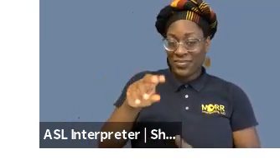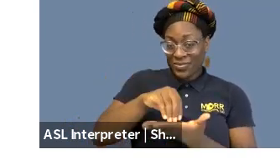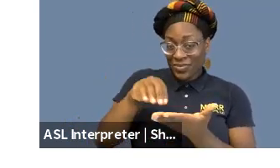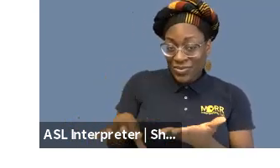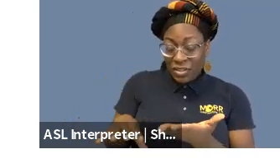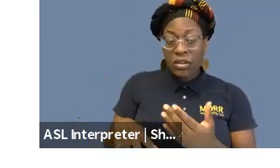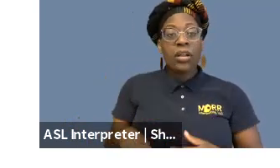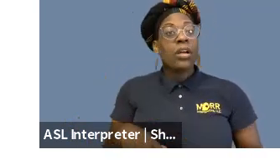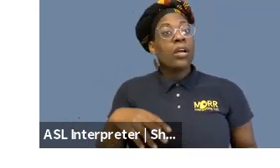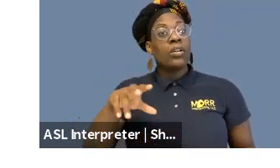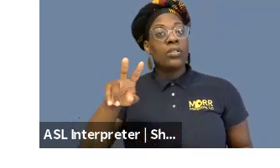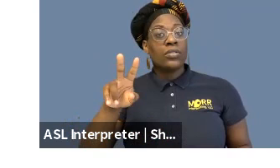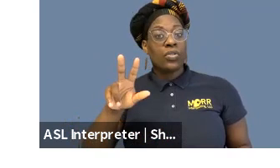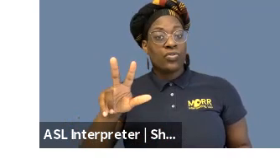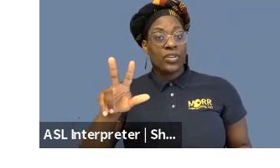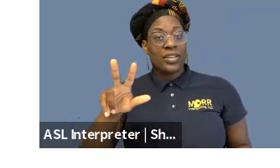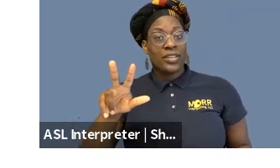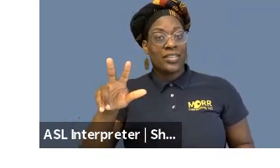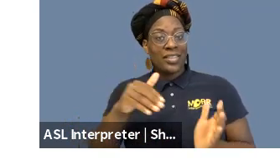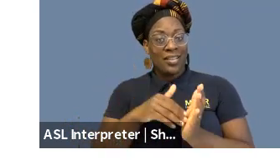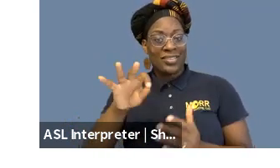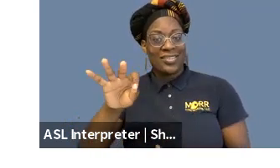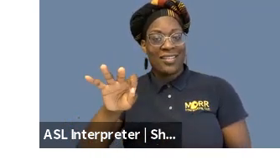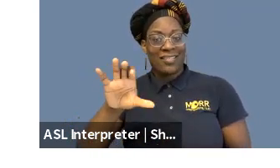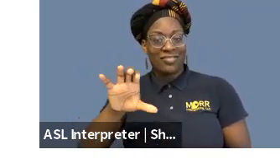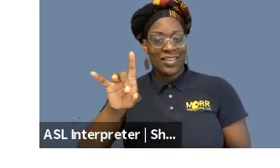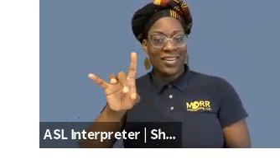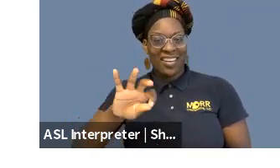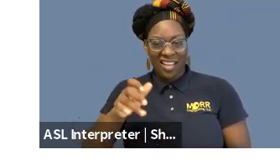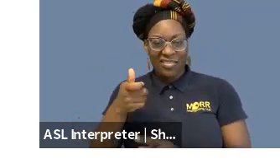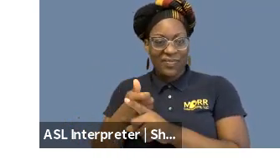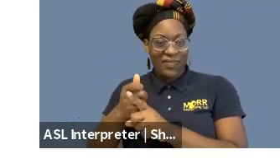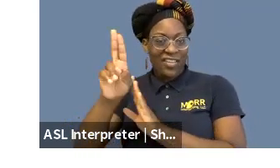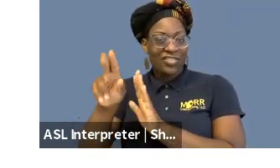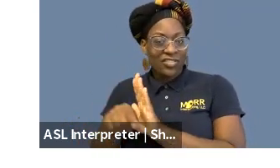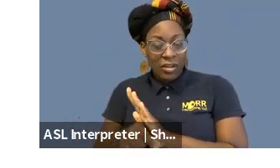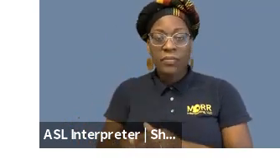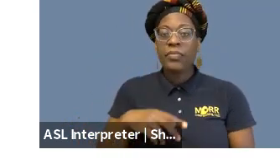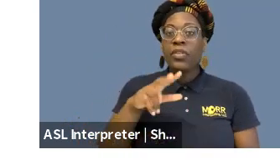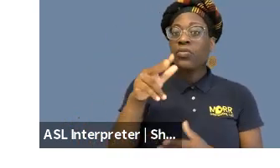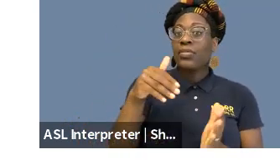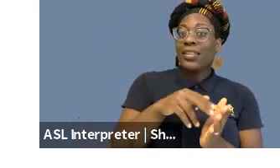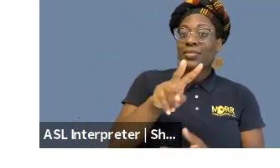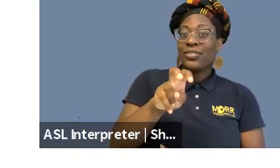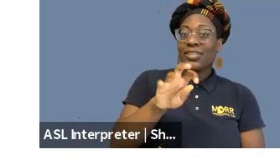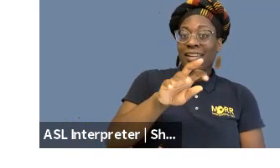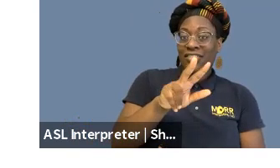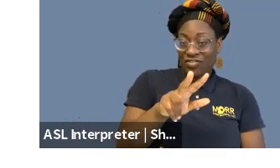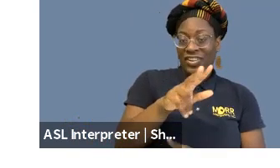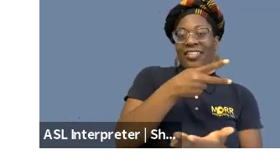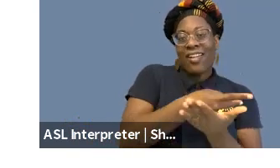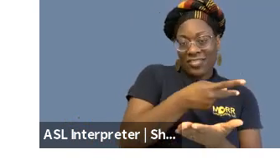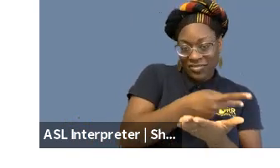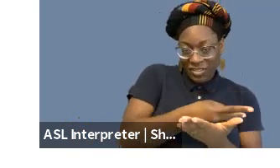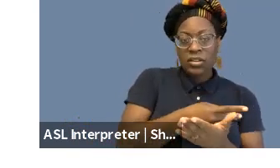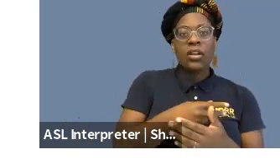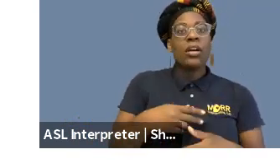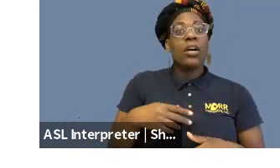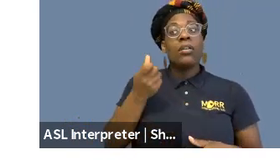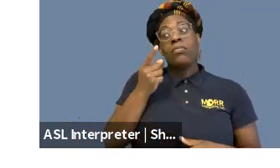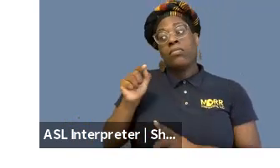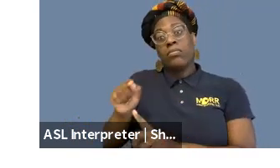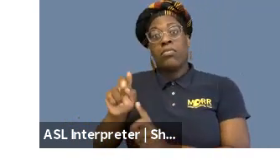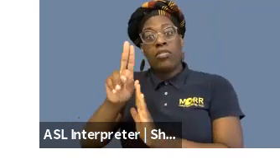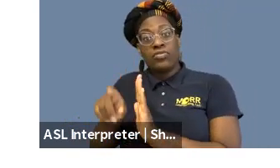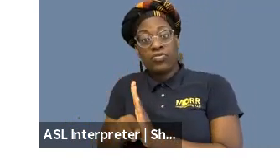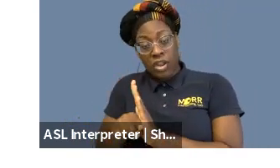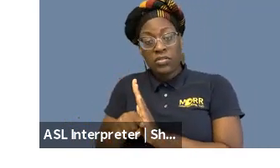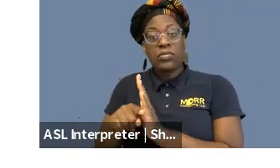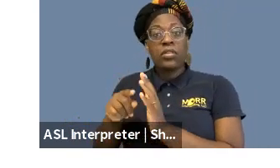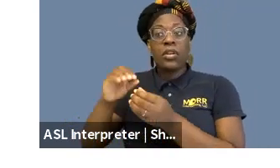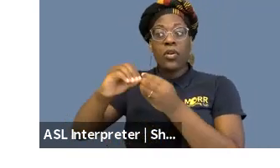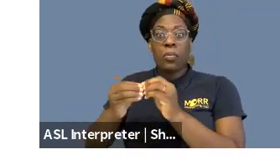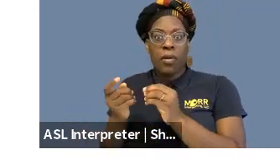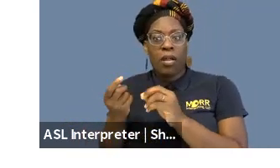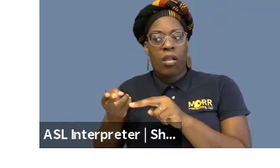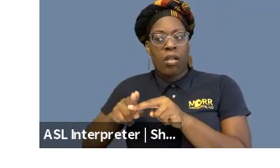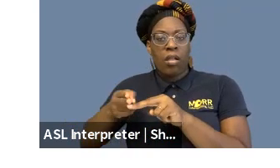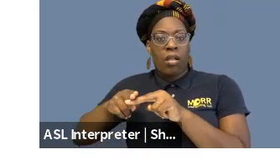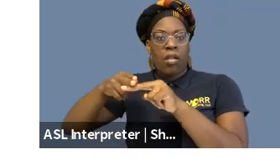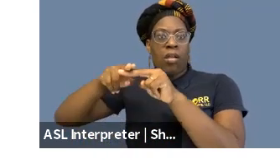undergrads and 3,293 graduates. The university is heavily STEM-focused, and it is often noted for